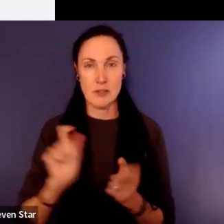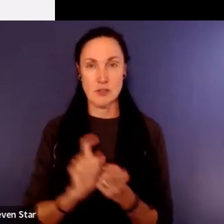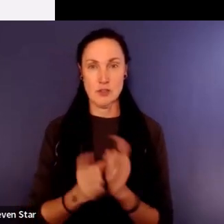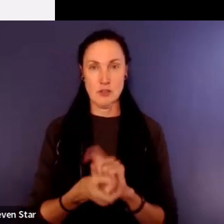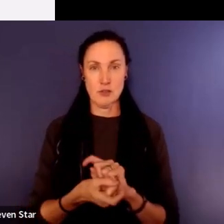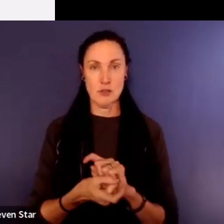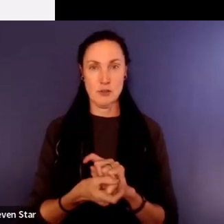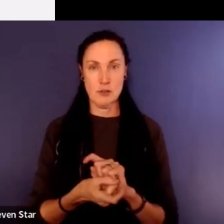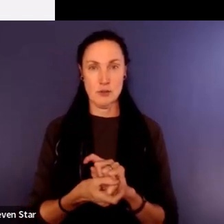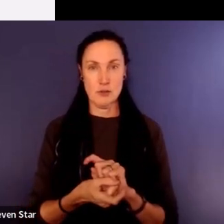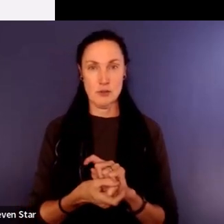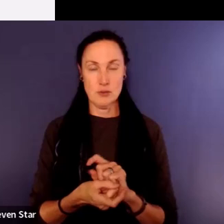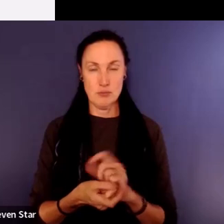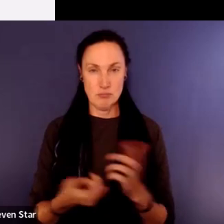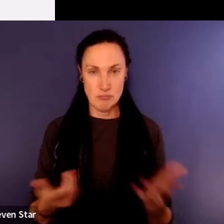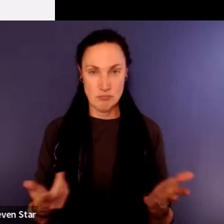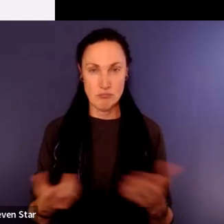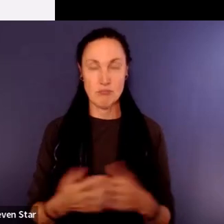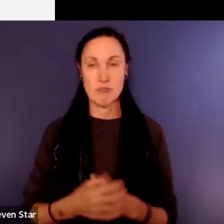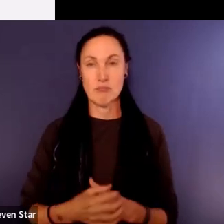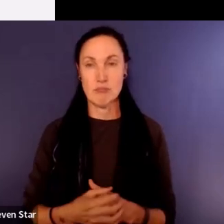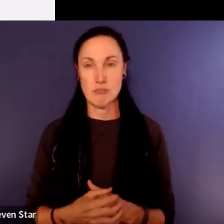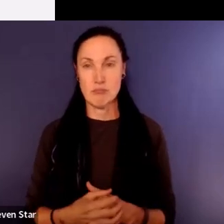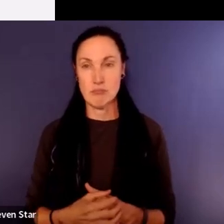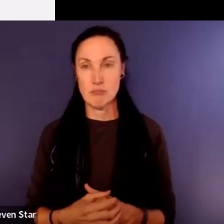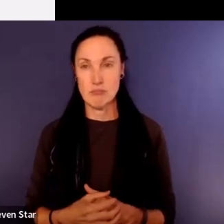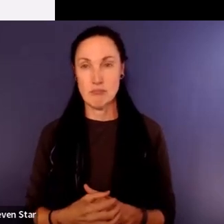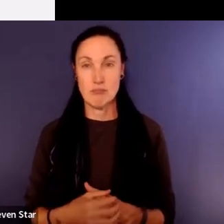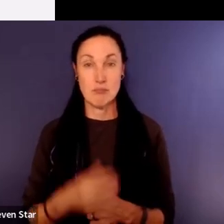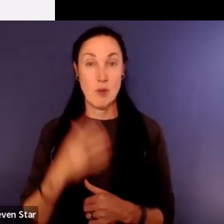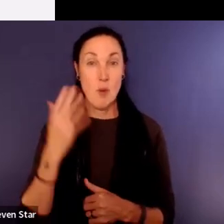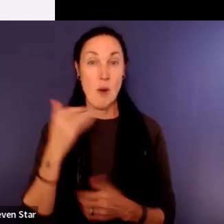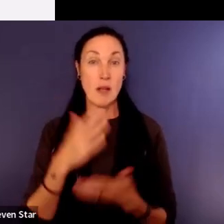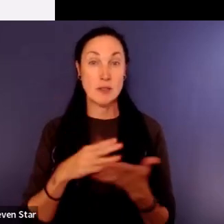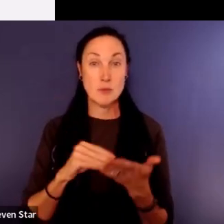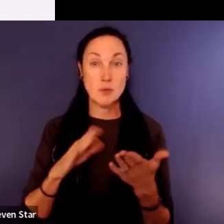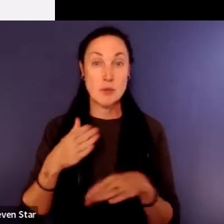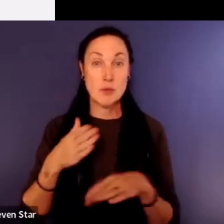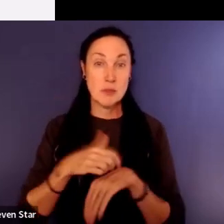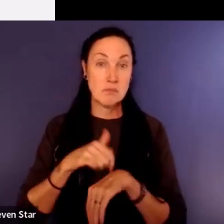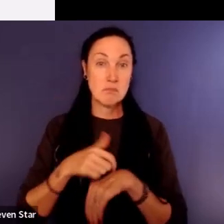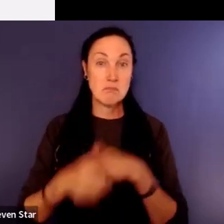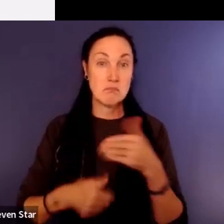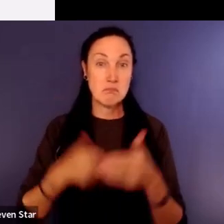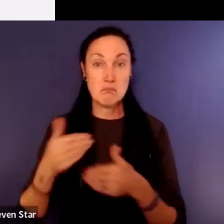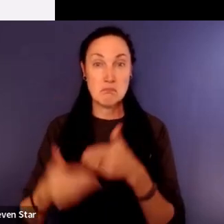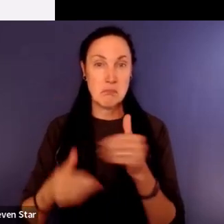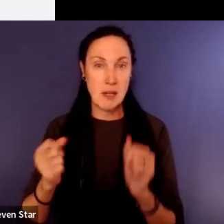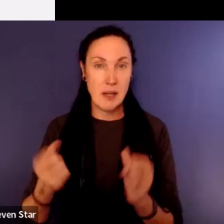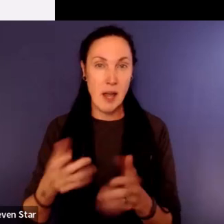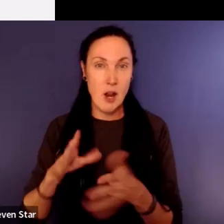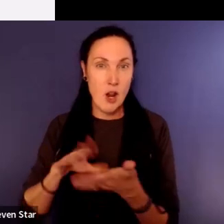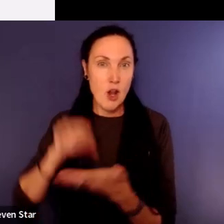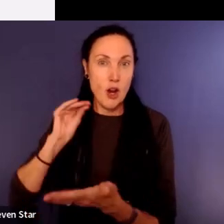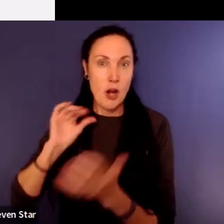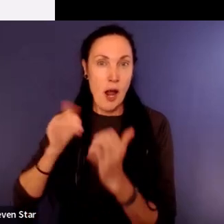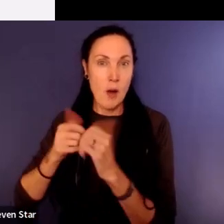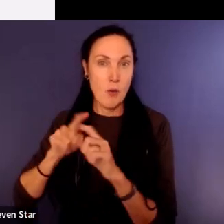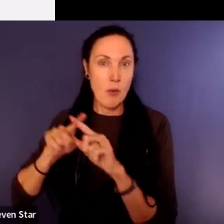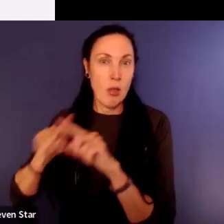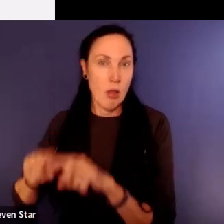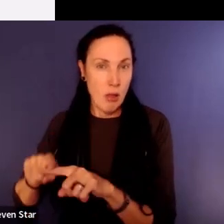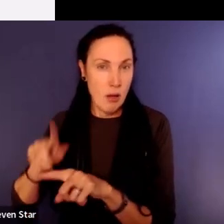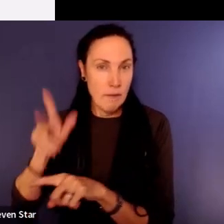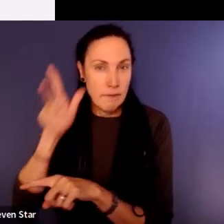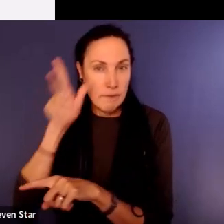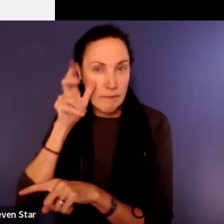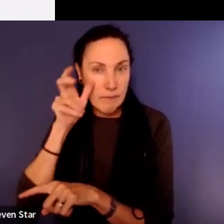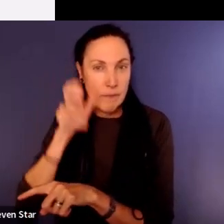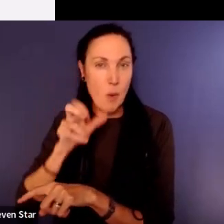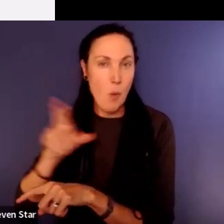may show up more often. There's a key you'll use, and we'll go to